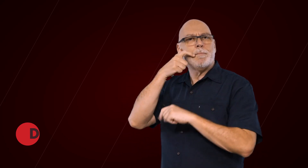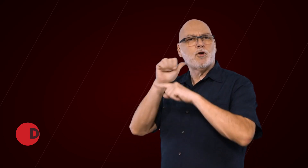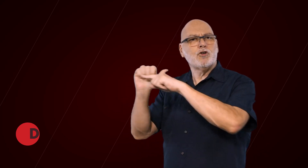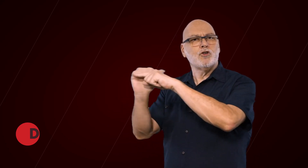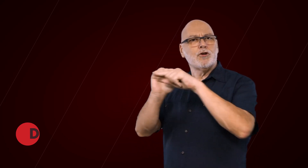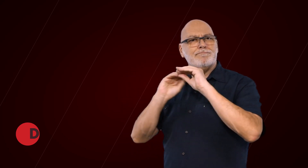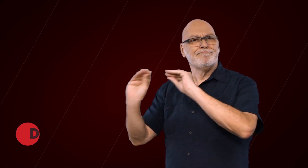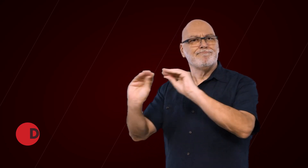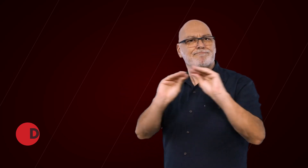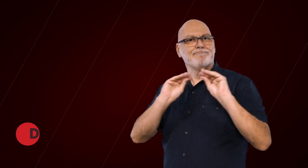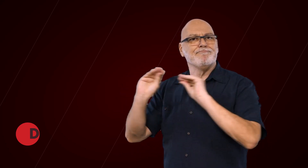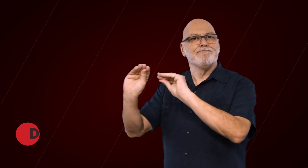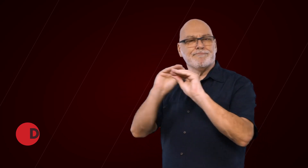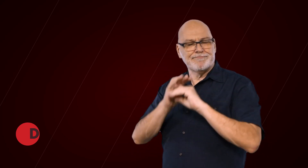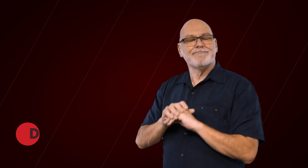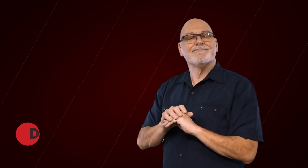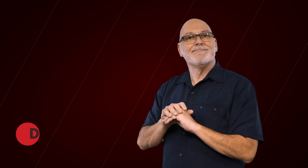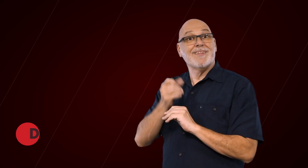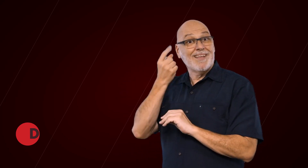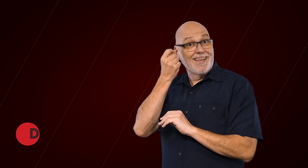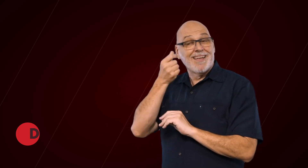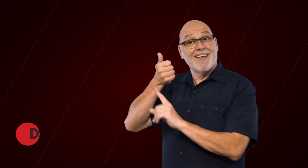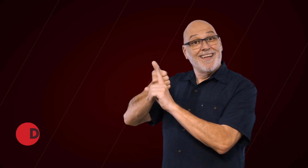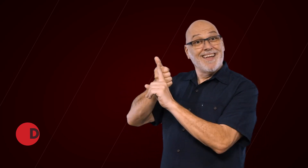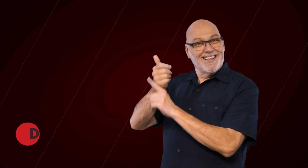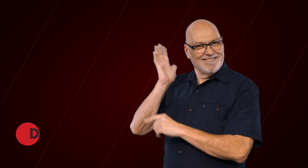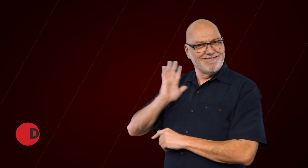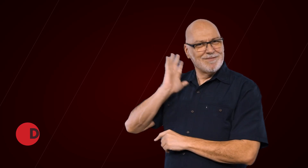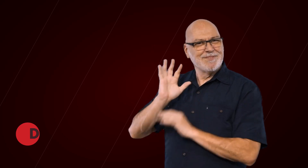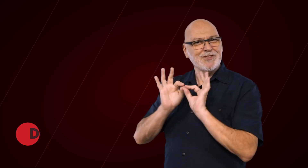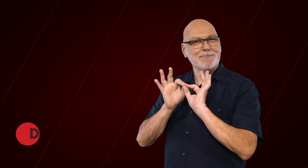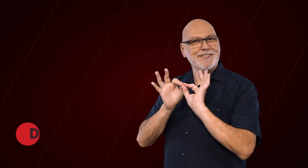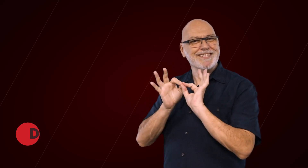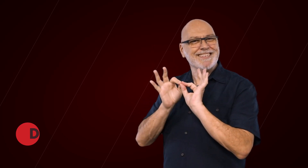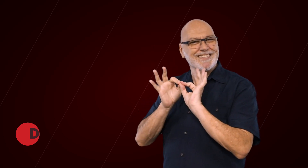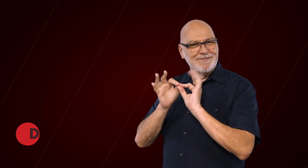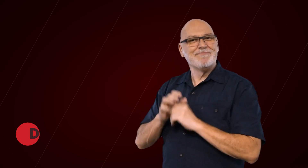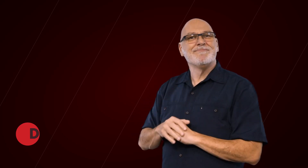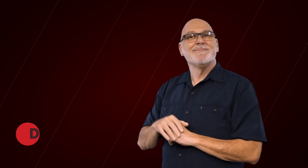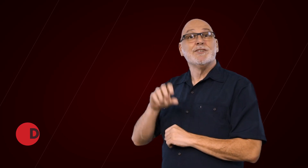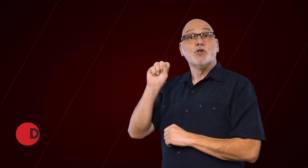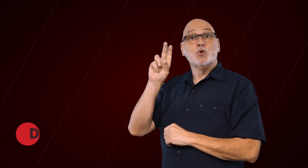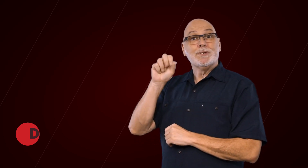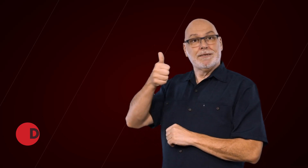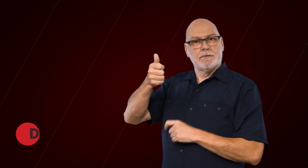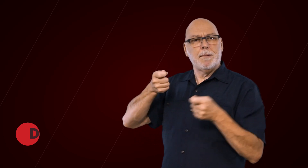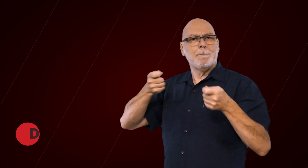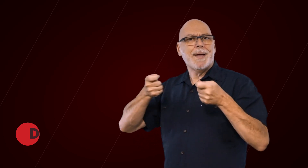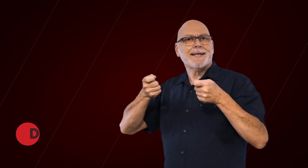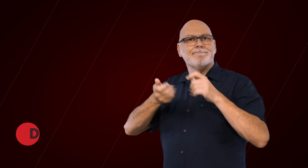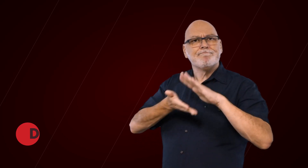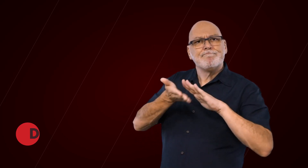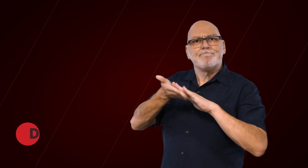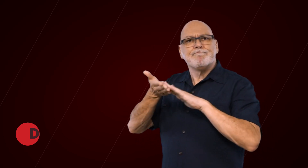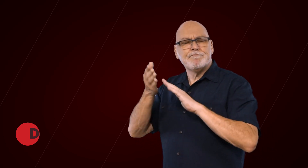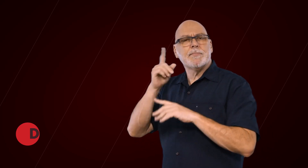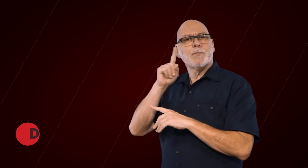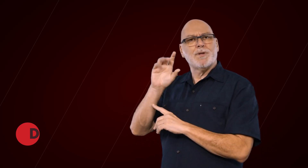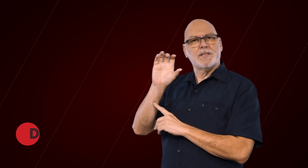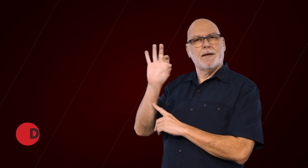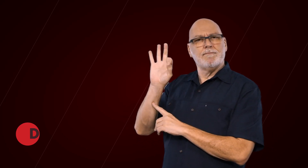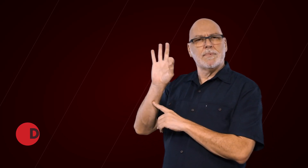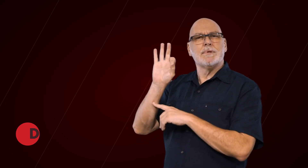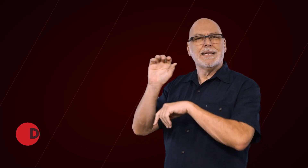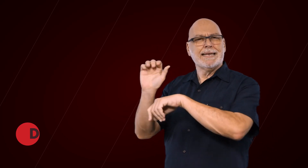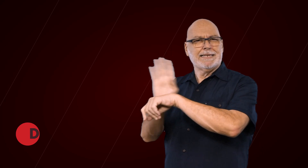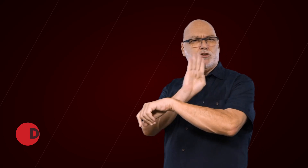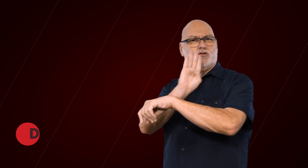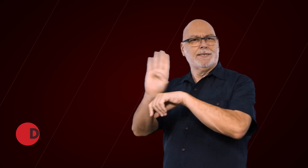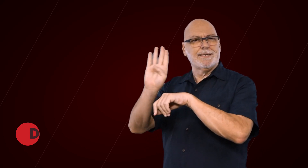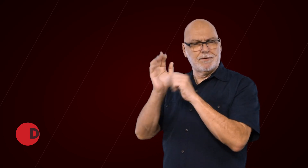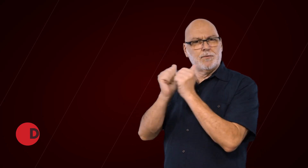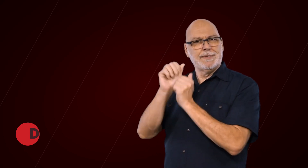that webinar. A former interpreter, Susan manages CF’s Entrepreneurs